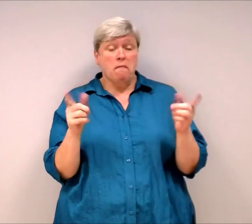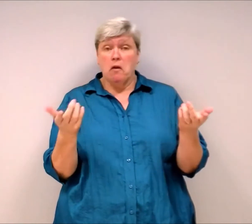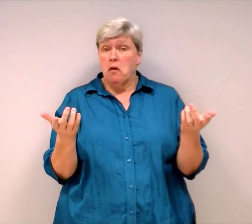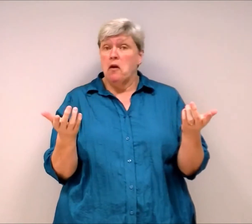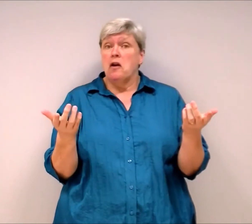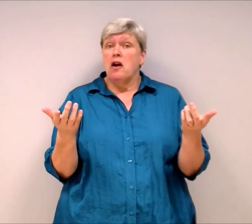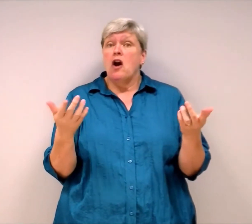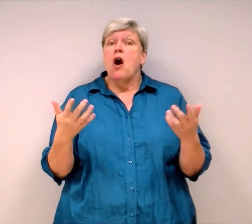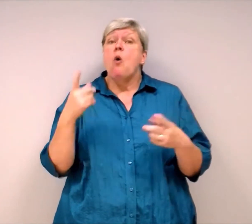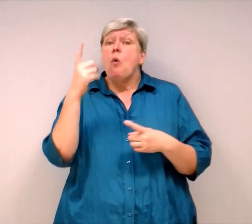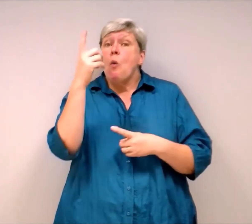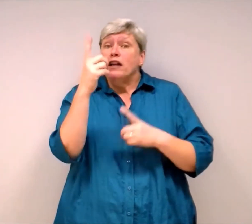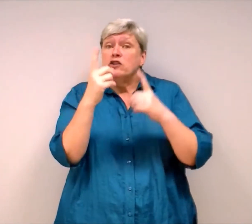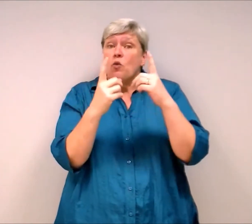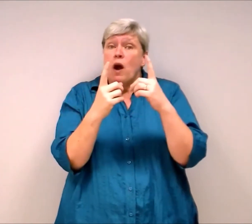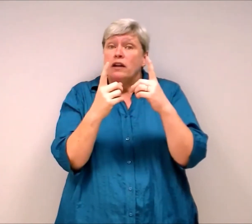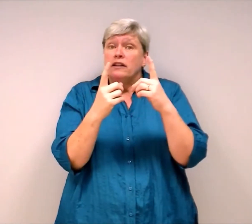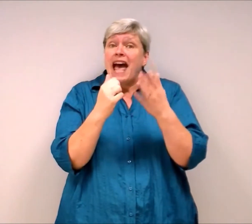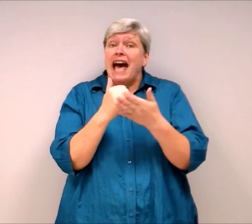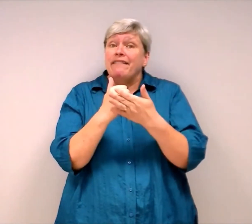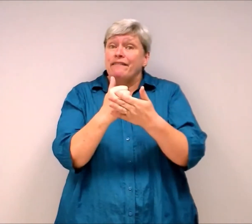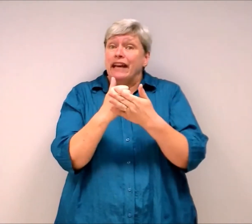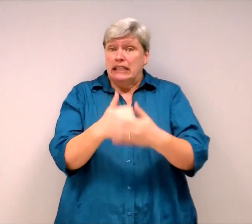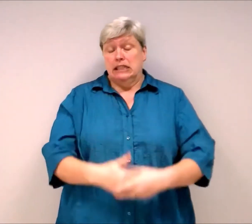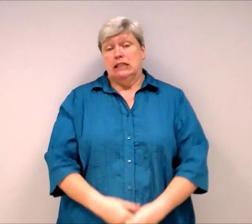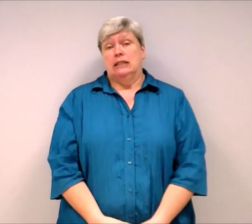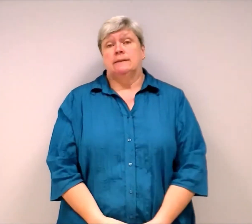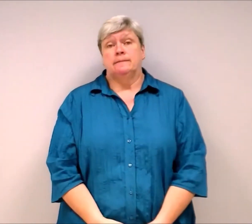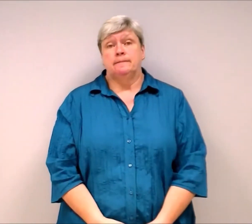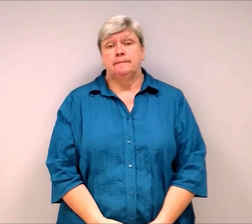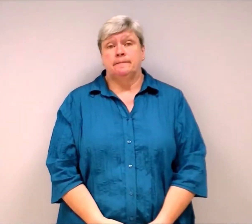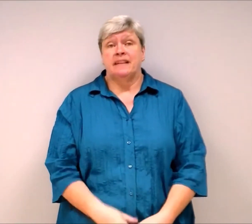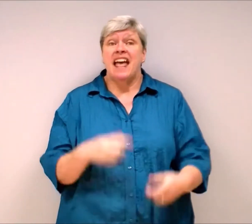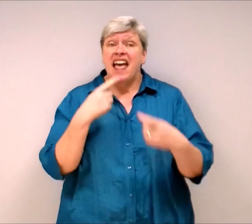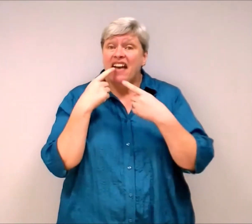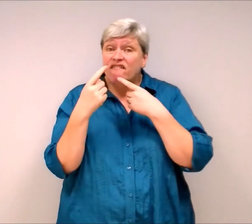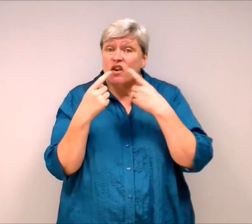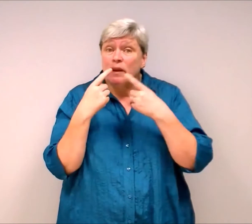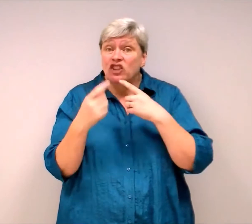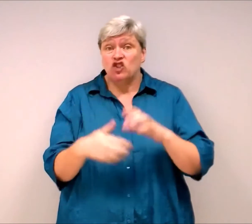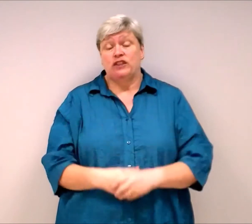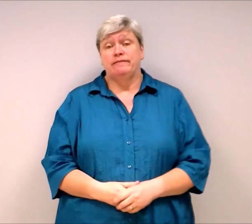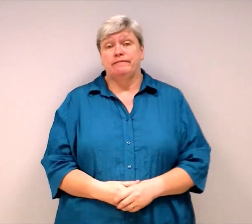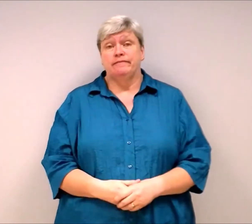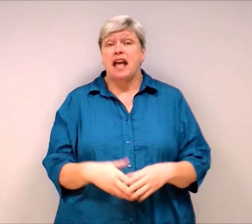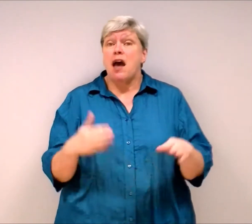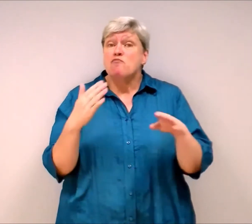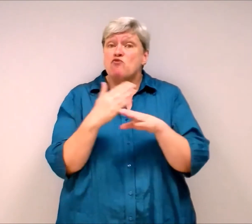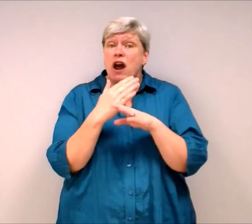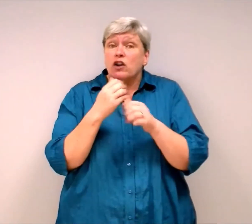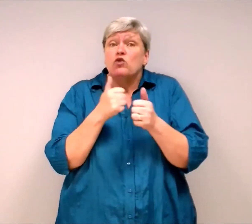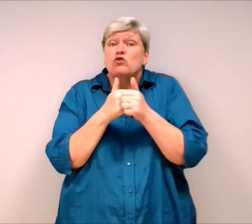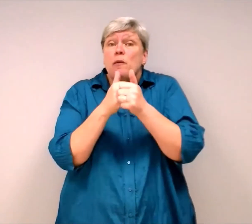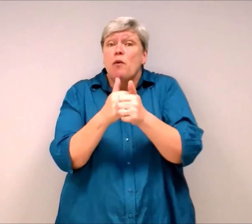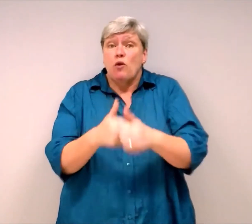one-to-one, personalised advice, information and practical support.